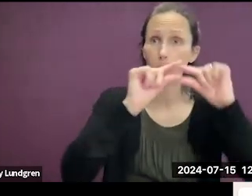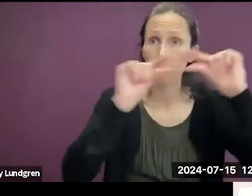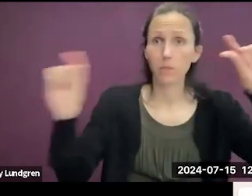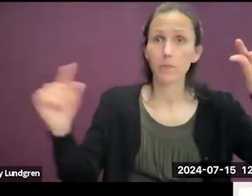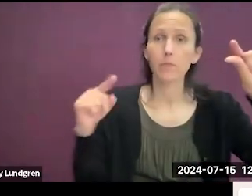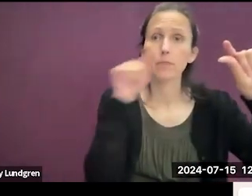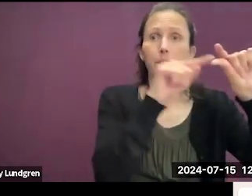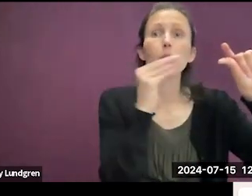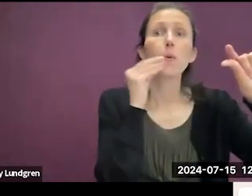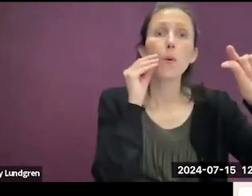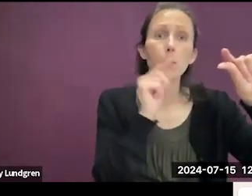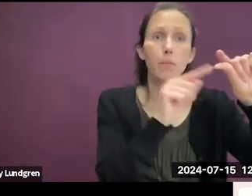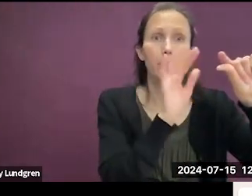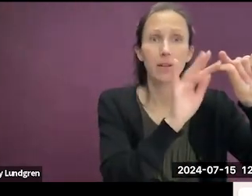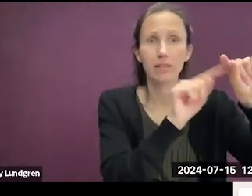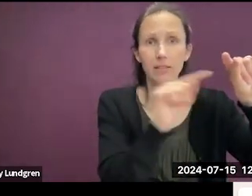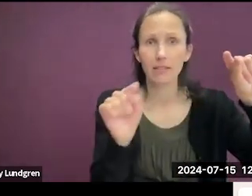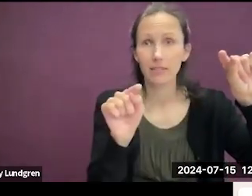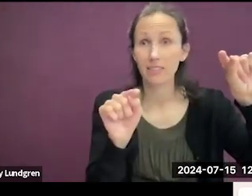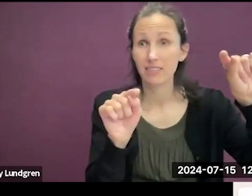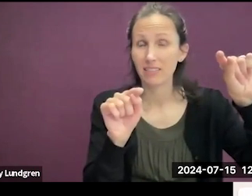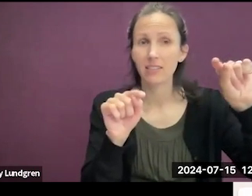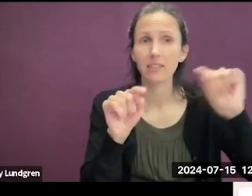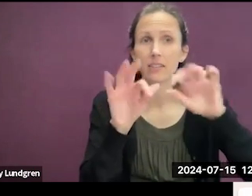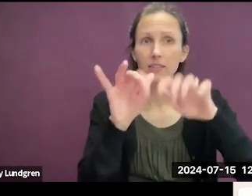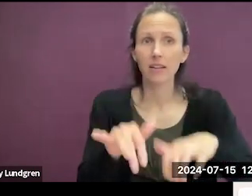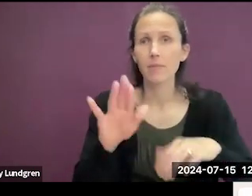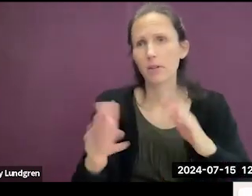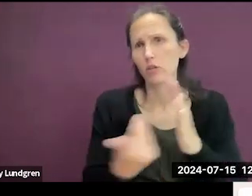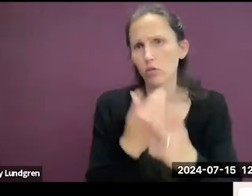click in that text font box, and then type in your new font style.